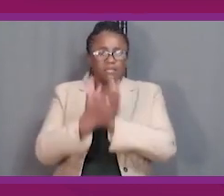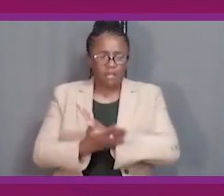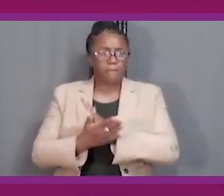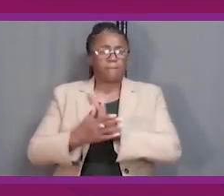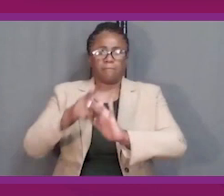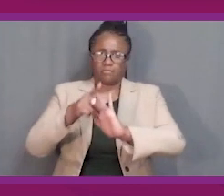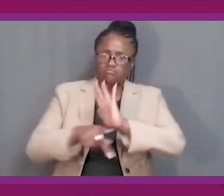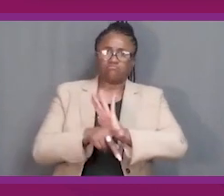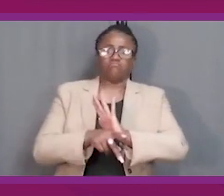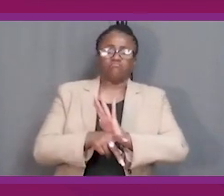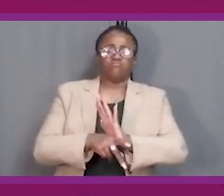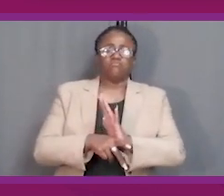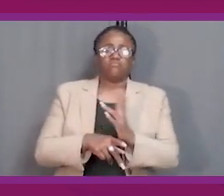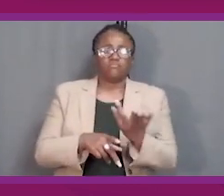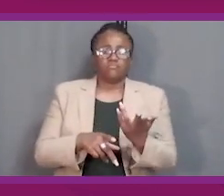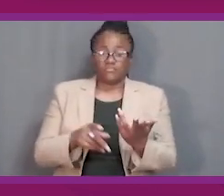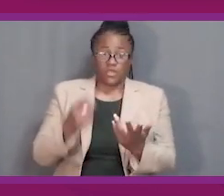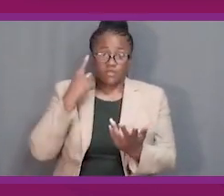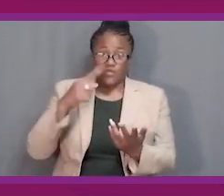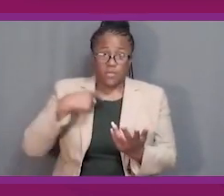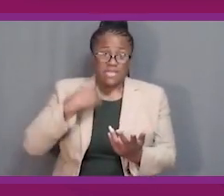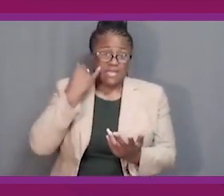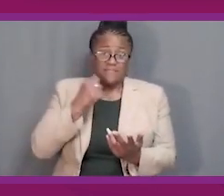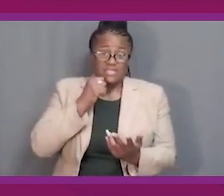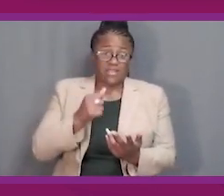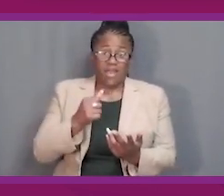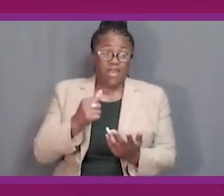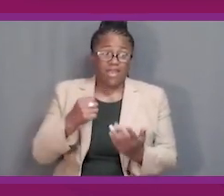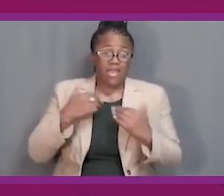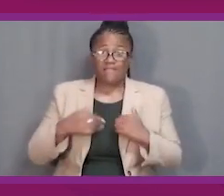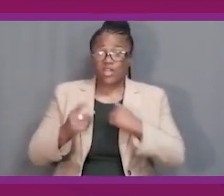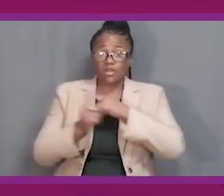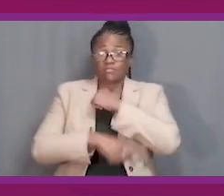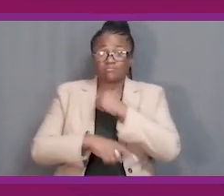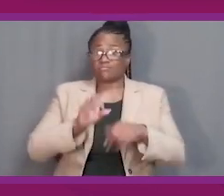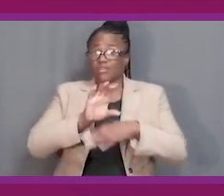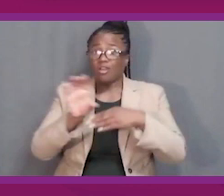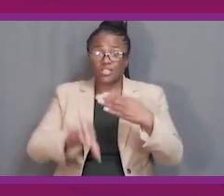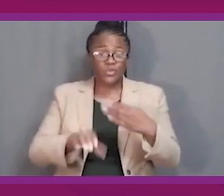it isn't enforced, it's not going to change the everyday lives of people with disabilities. And so